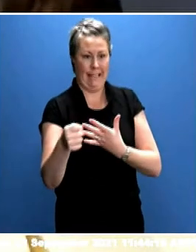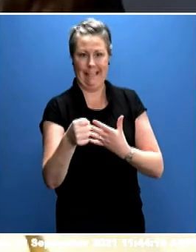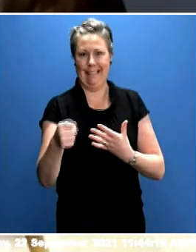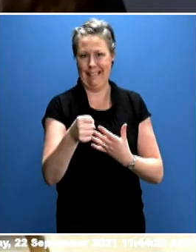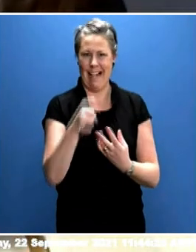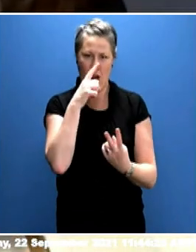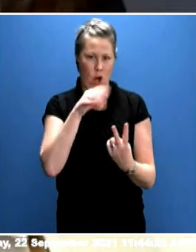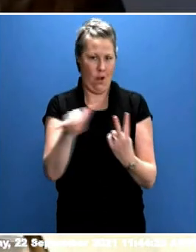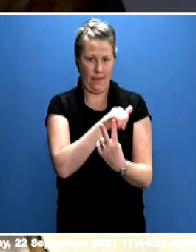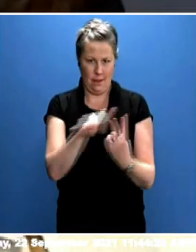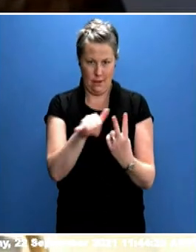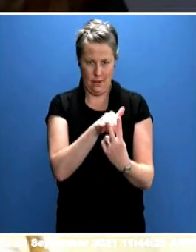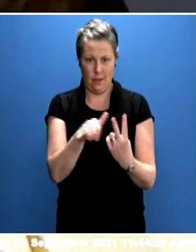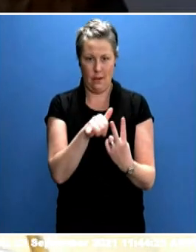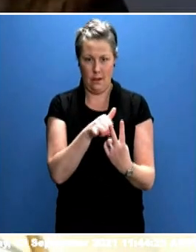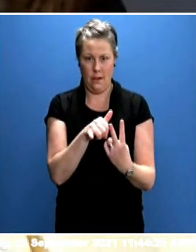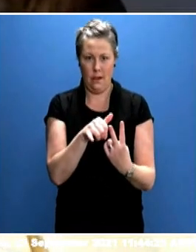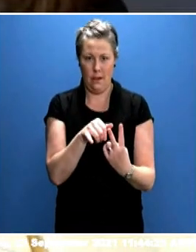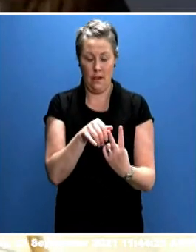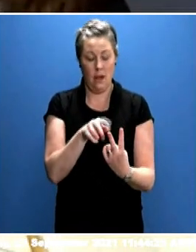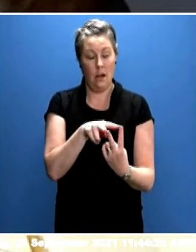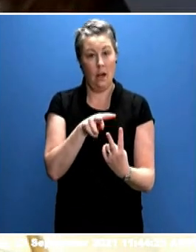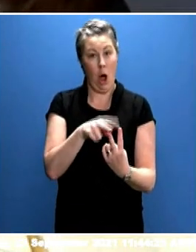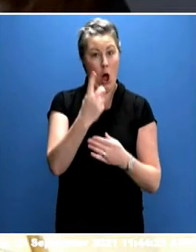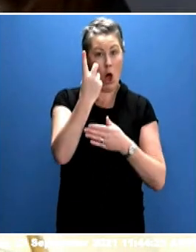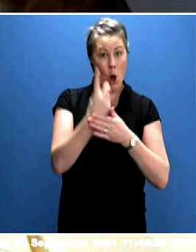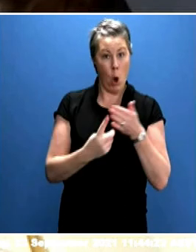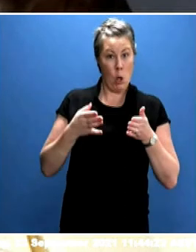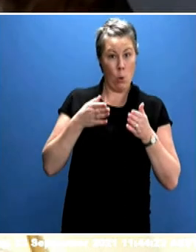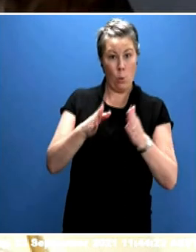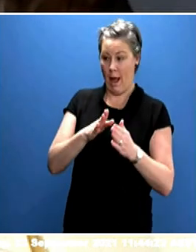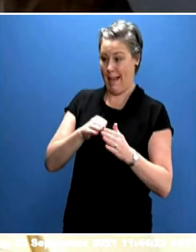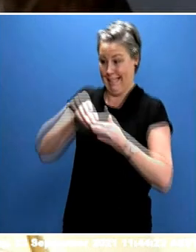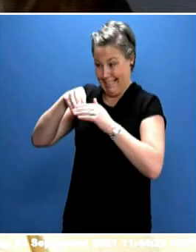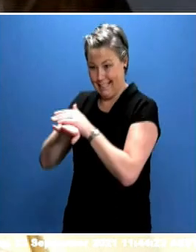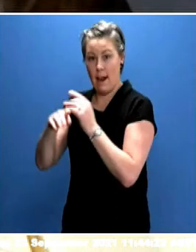In both cases, the child can only go to the Kath French Centre if there is an